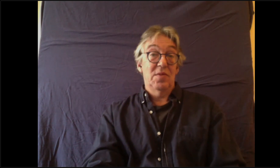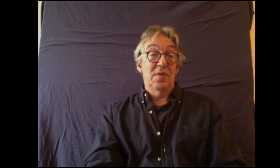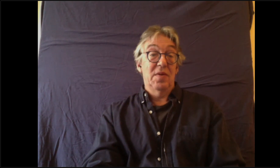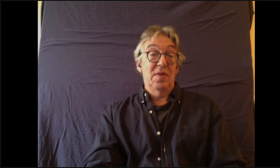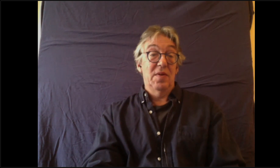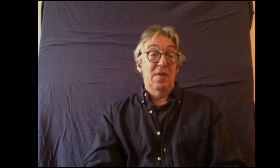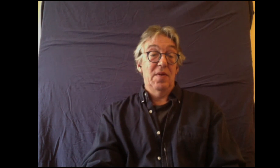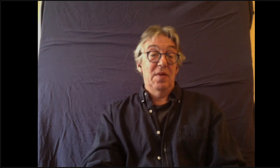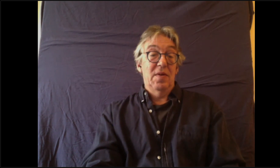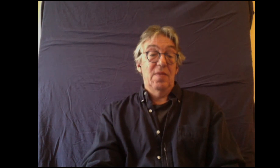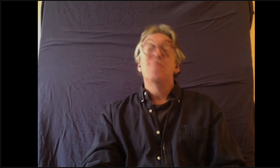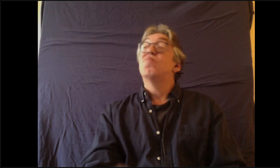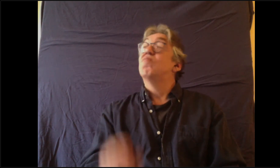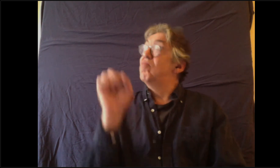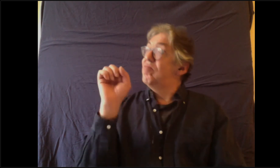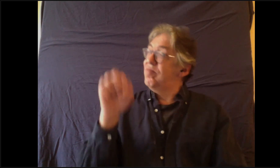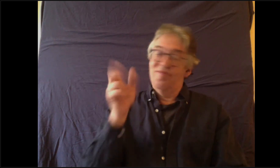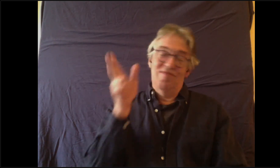We can hear you really well.